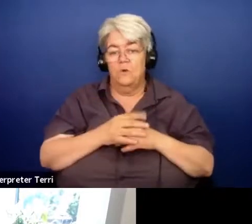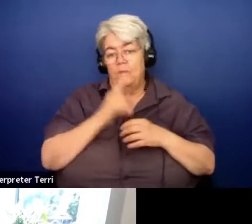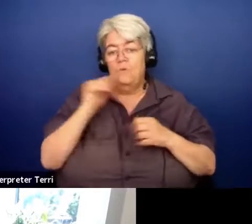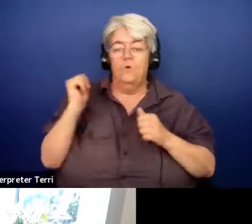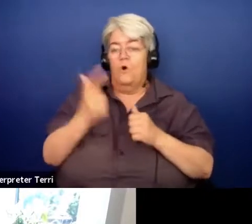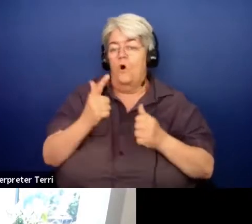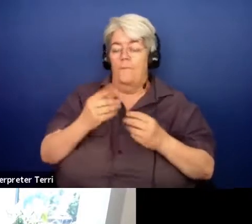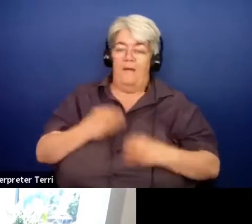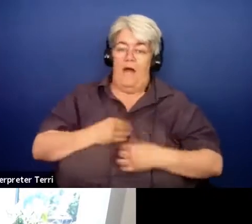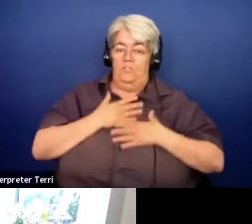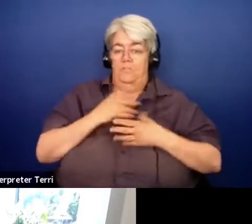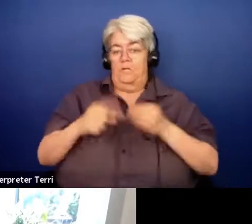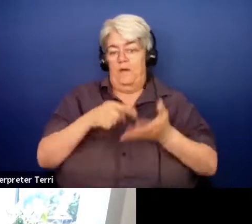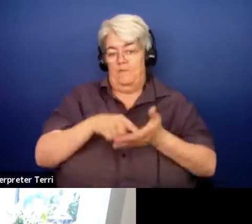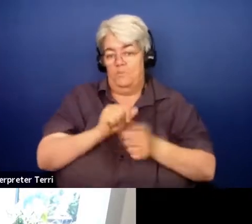passionate about this work. They